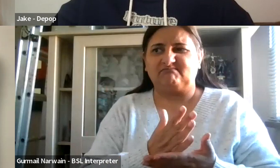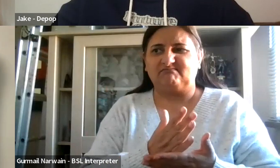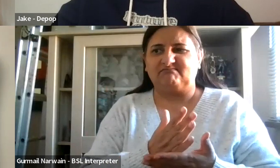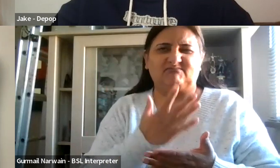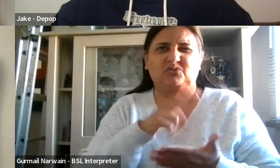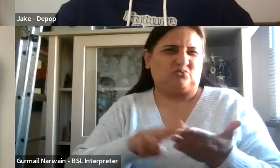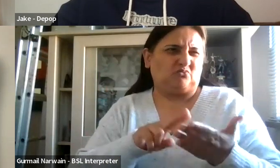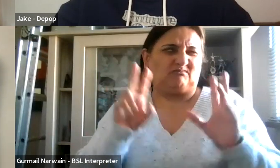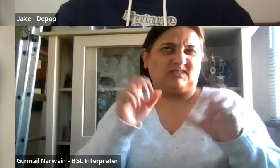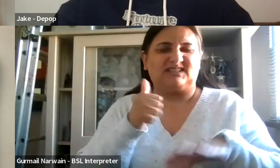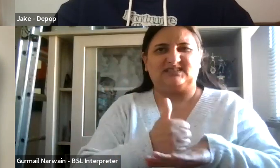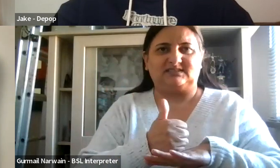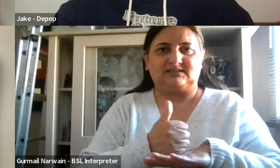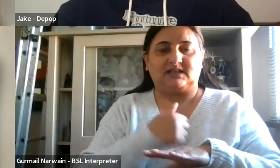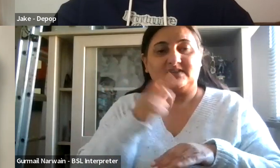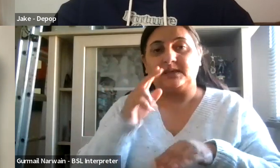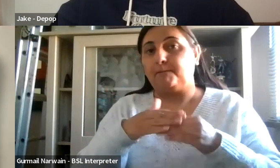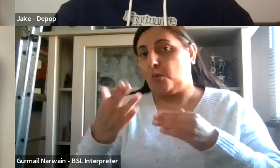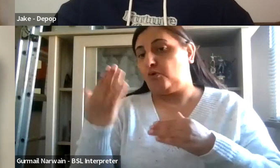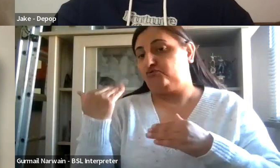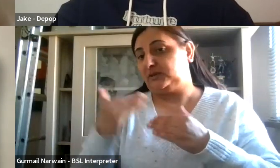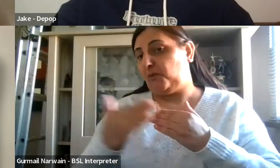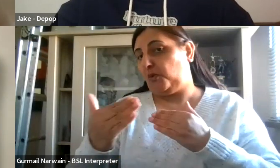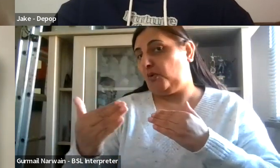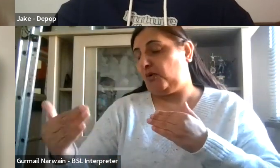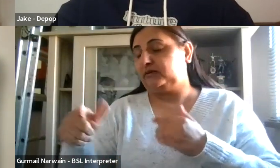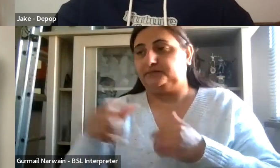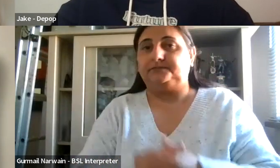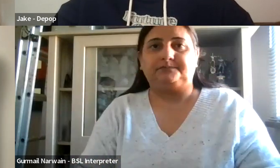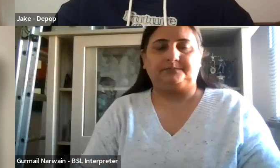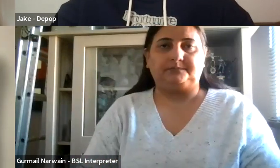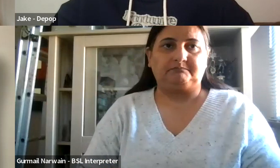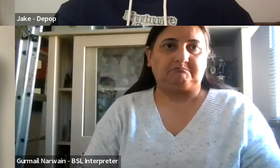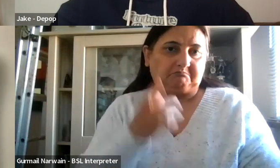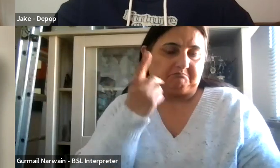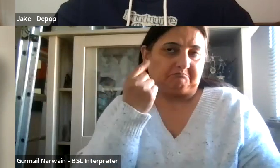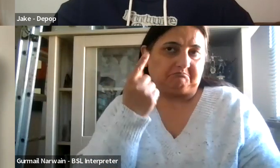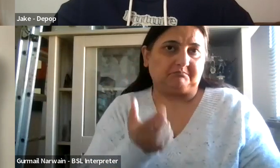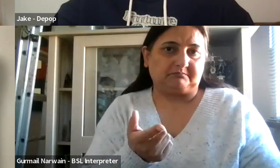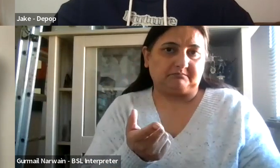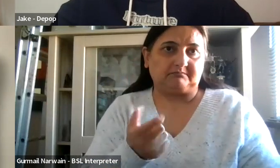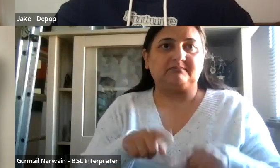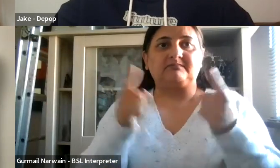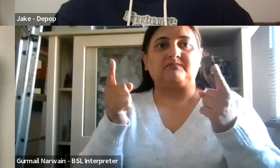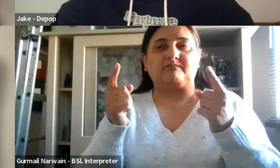Okay. I say, Standard, but I've seen a few more of those more recently, perhaps different types of headphones.